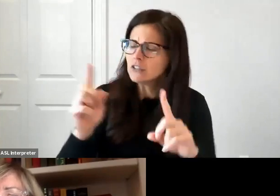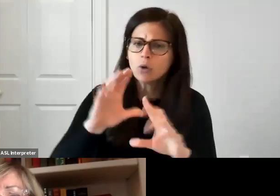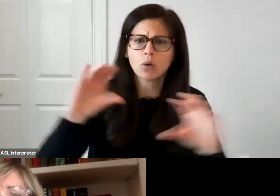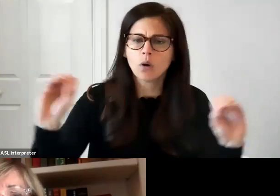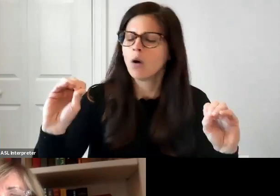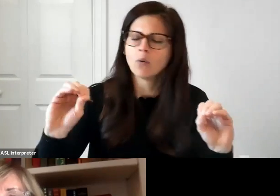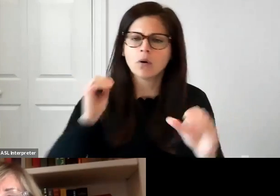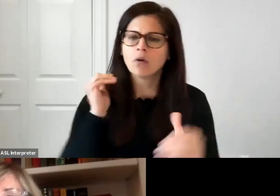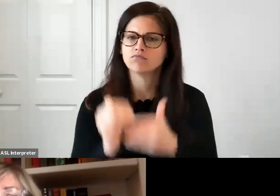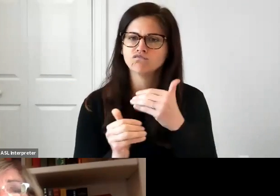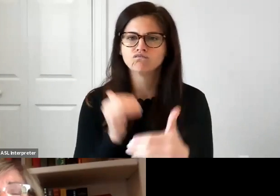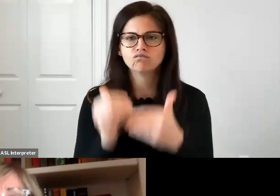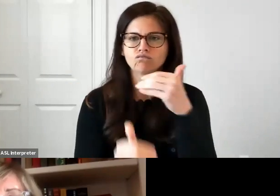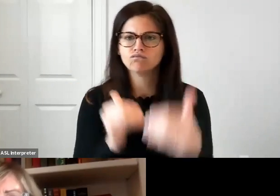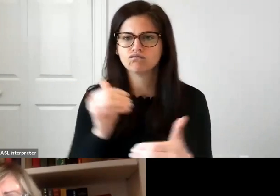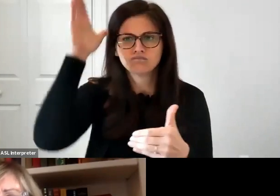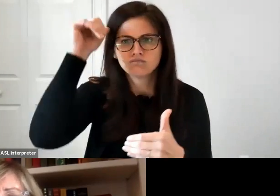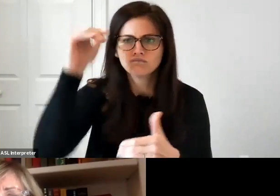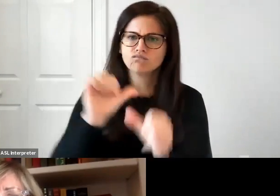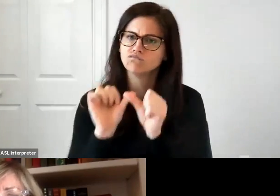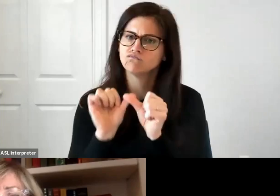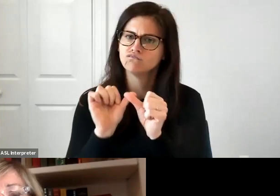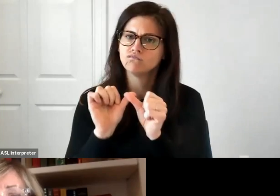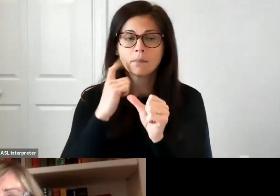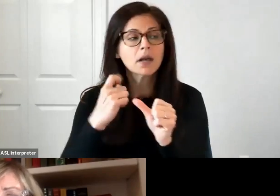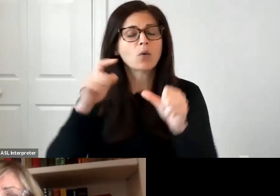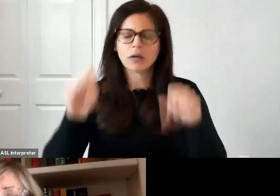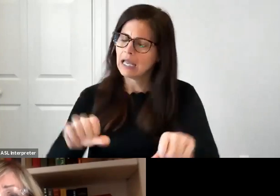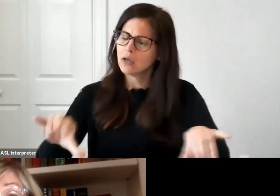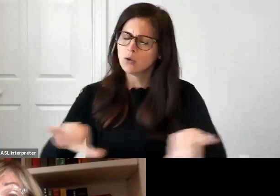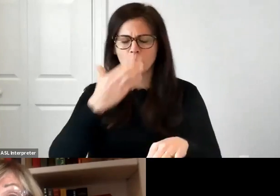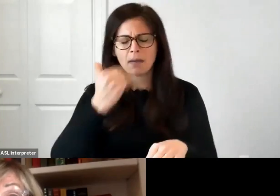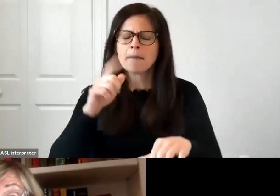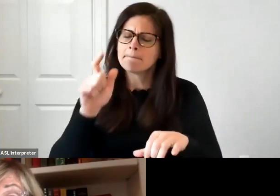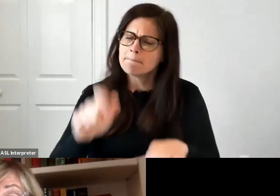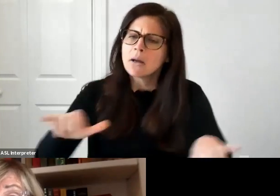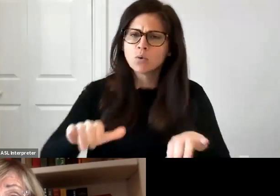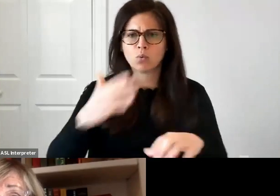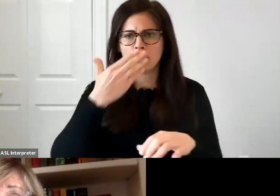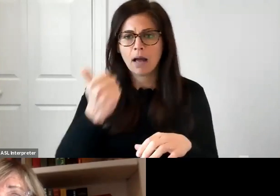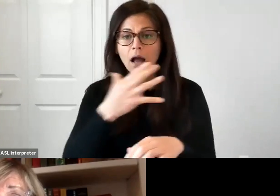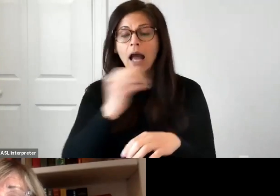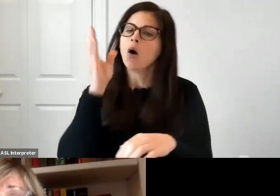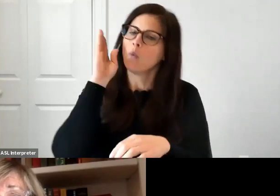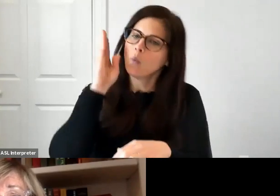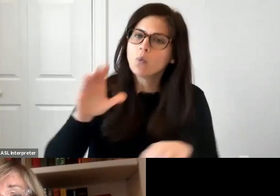dogged persistence, because we can do better, we must do better, and we will do better.